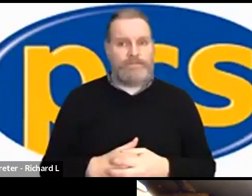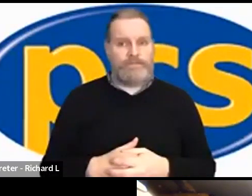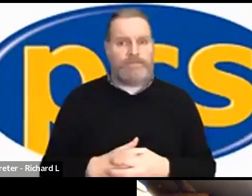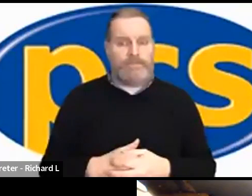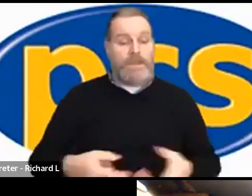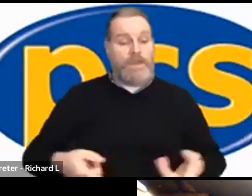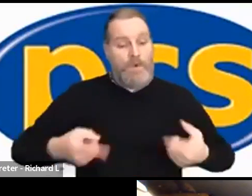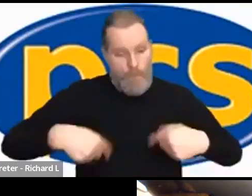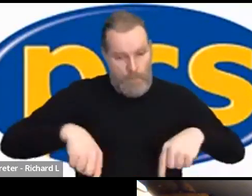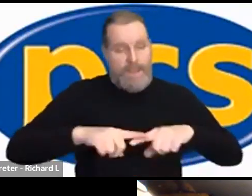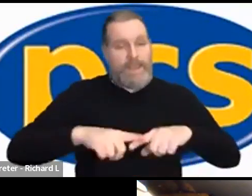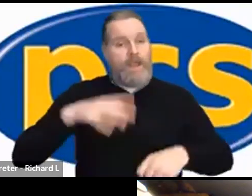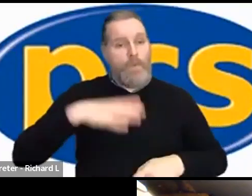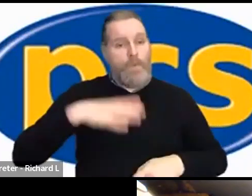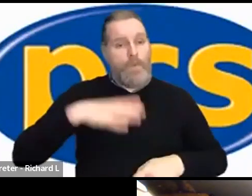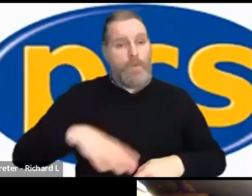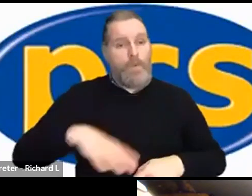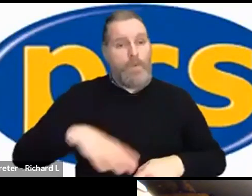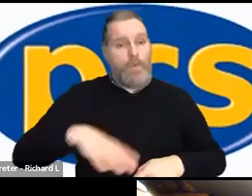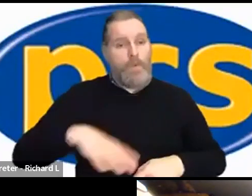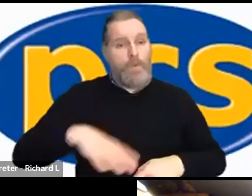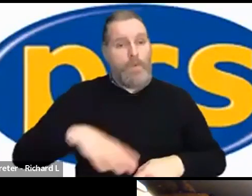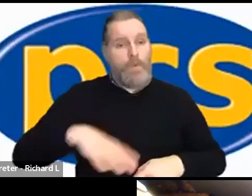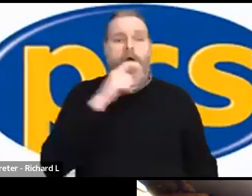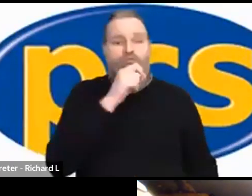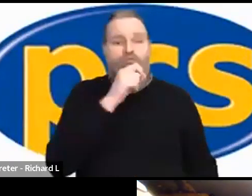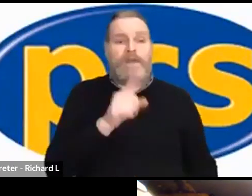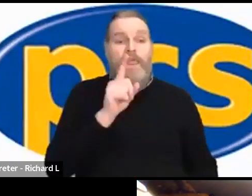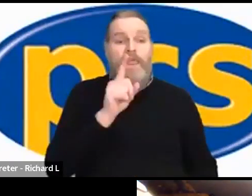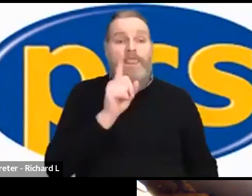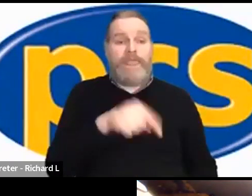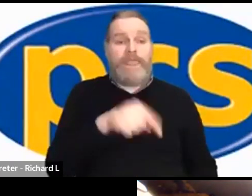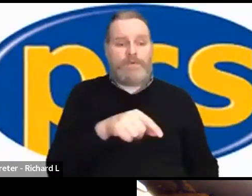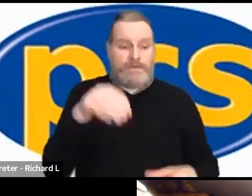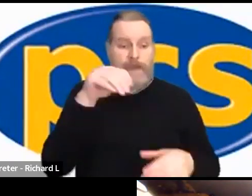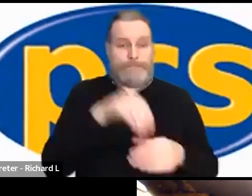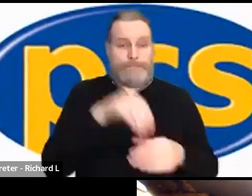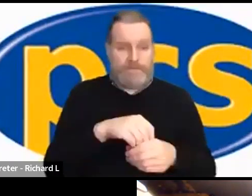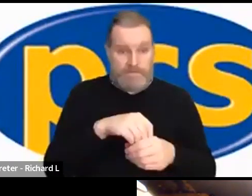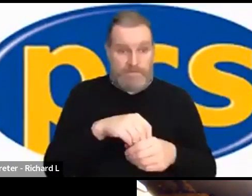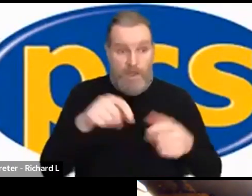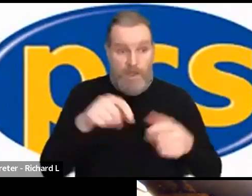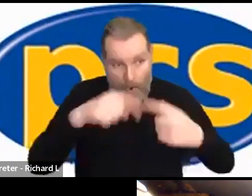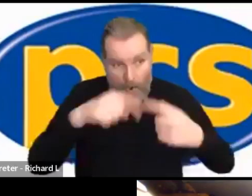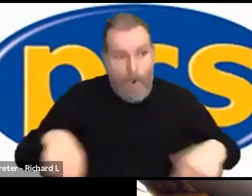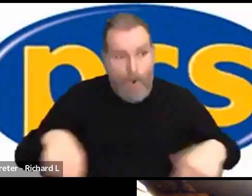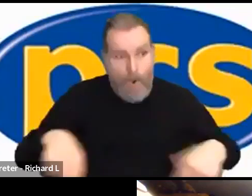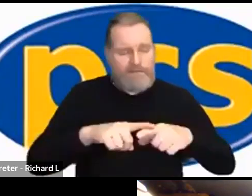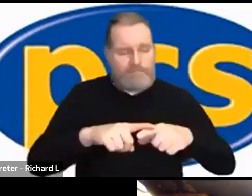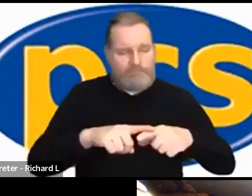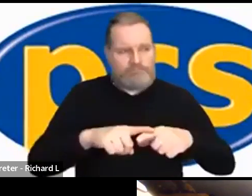away a league of Rip being chucked away. And is that what we do want is all 100,000 members to to probably get to probably get in a mindset to probably get in a mindset.